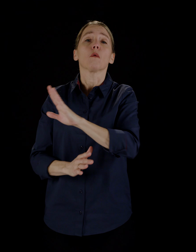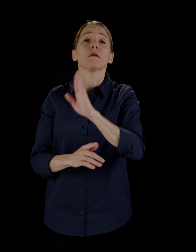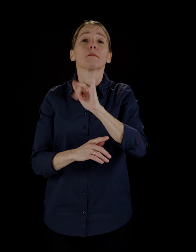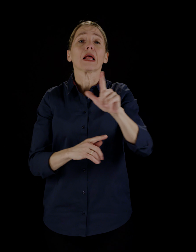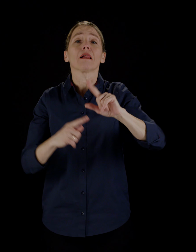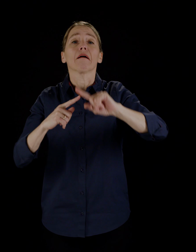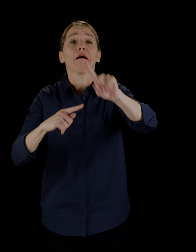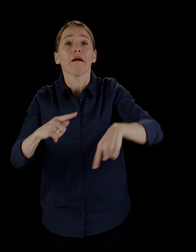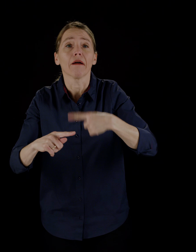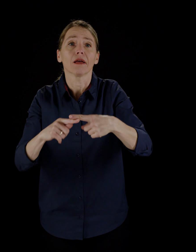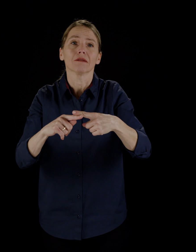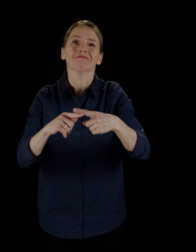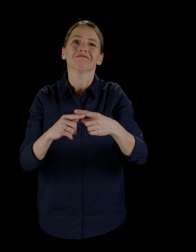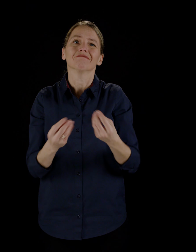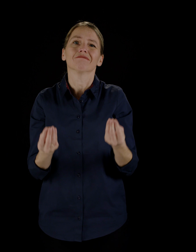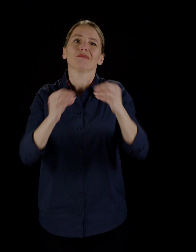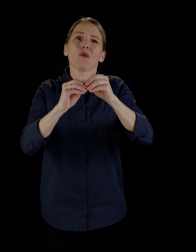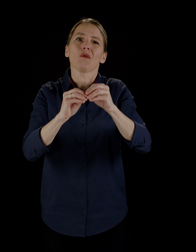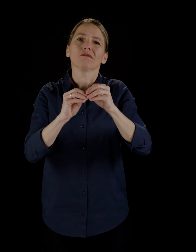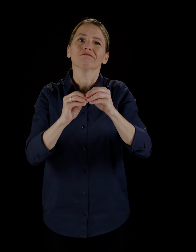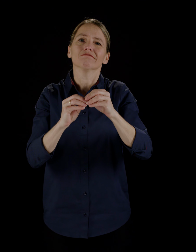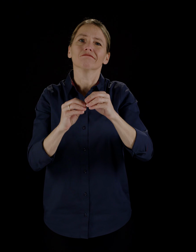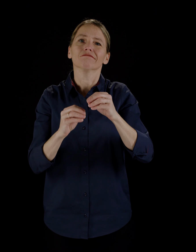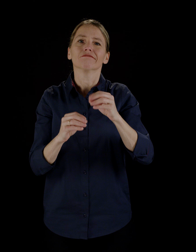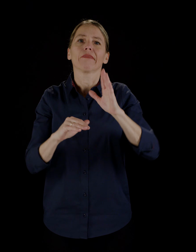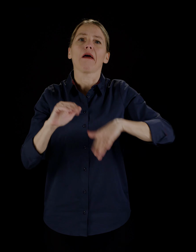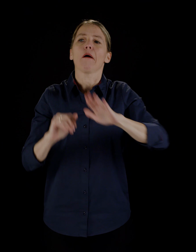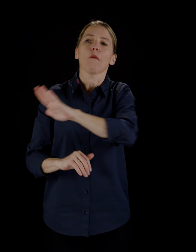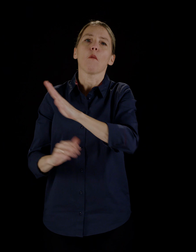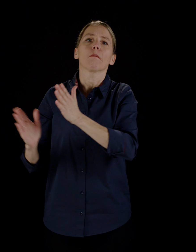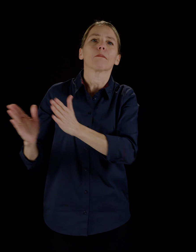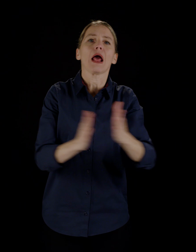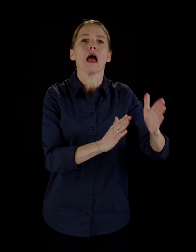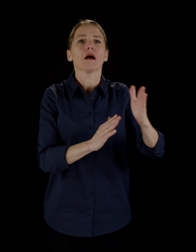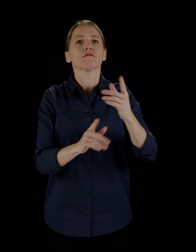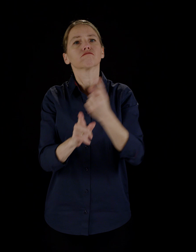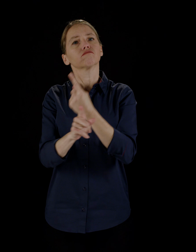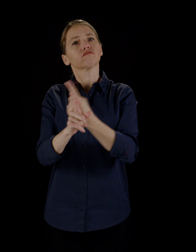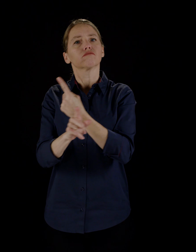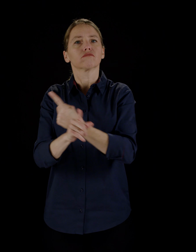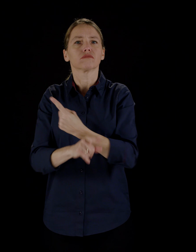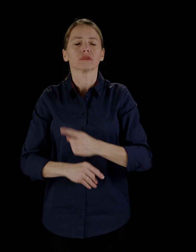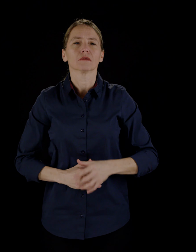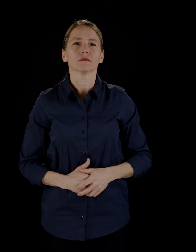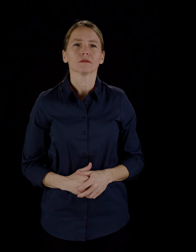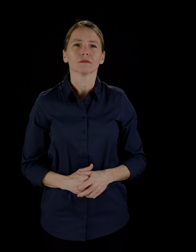If a customer’s plan provides unlimited data, there is no need to worry about overage charges.